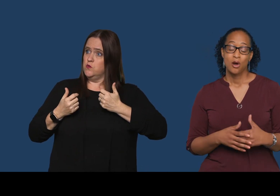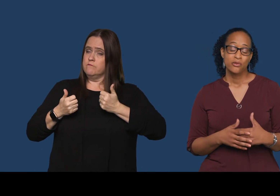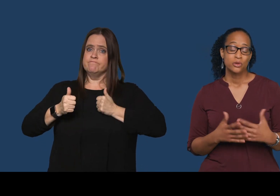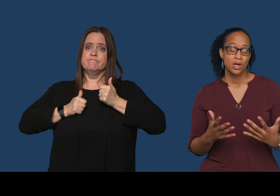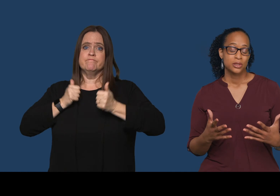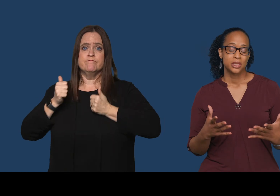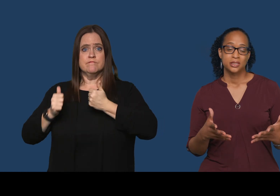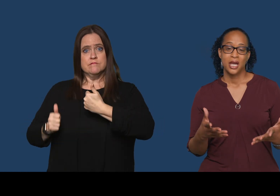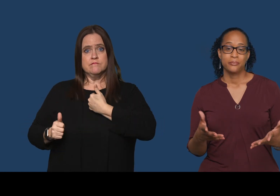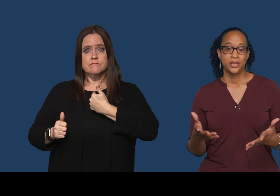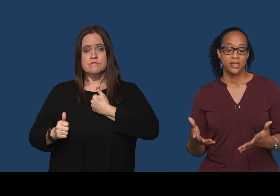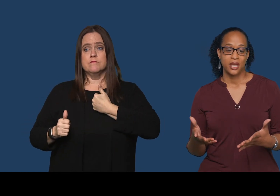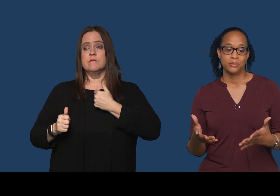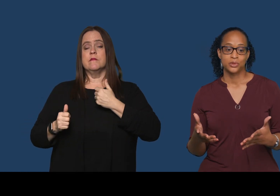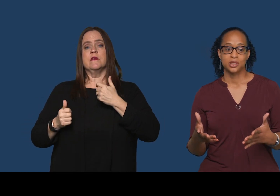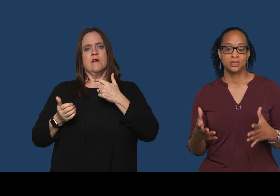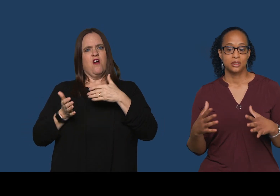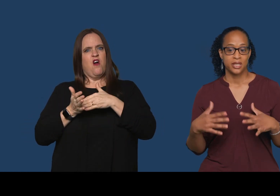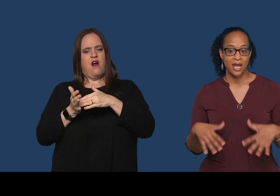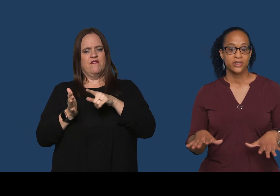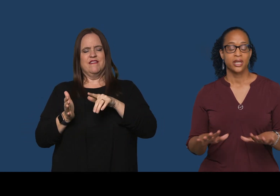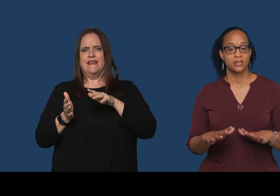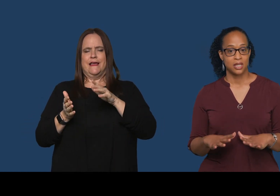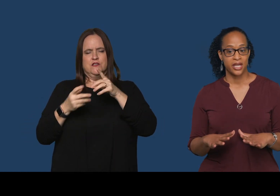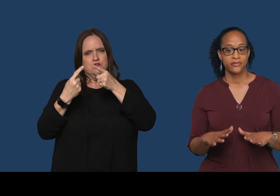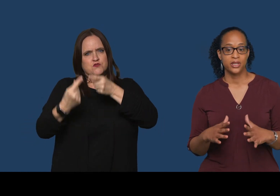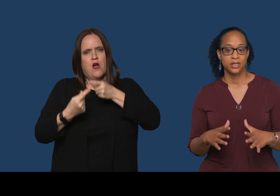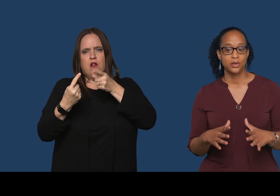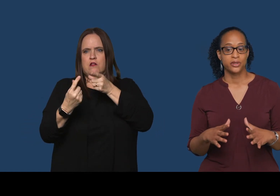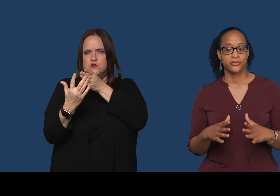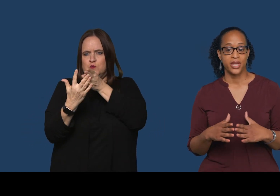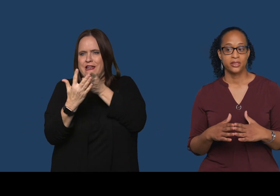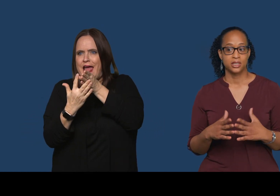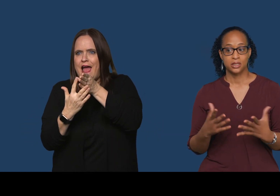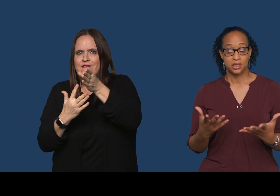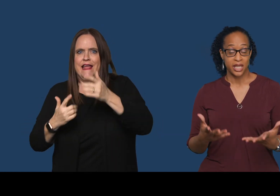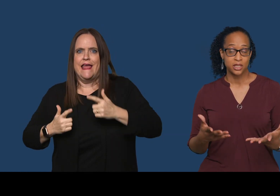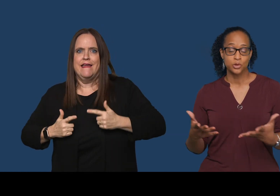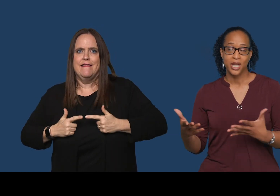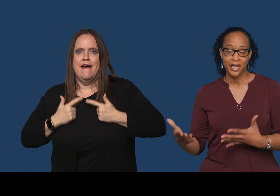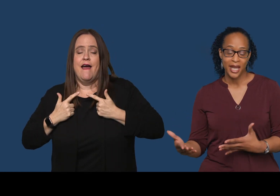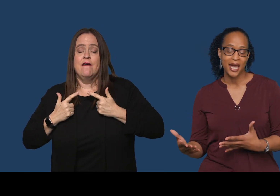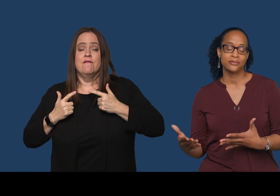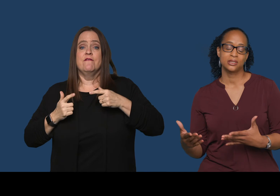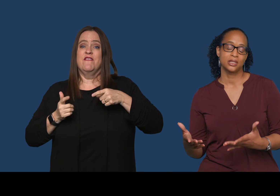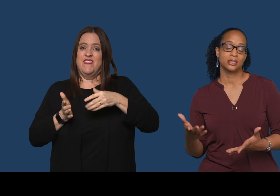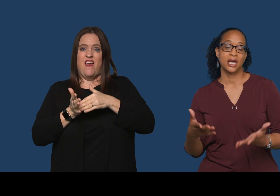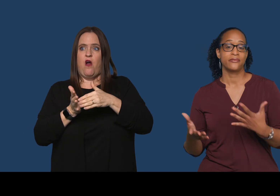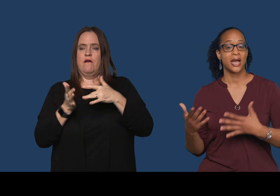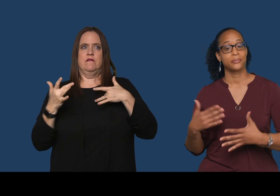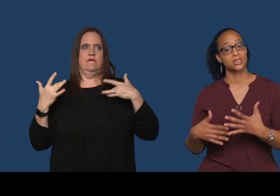Overall just not being able to navigate life and know that they do not have to let life happen